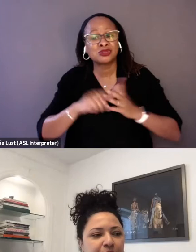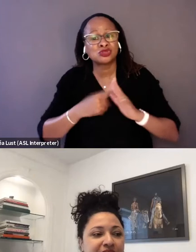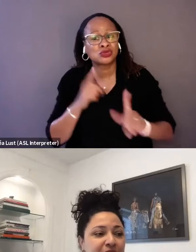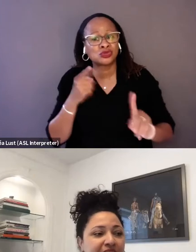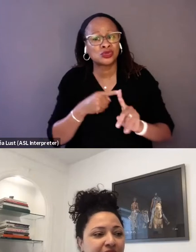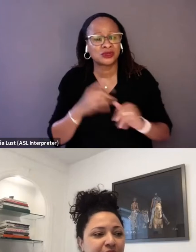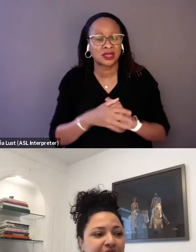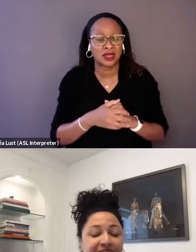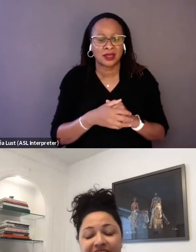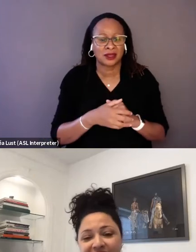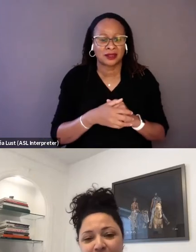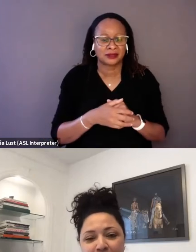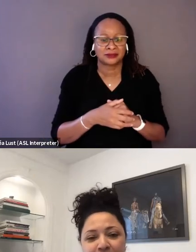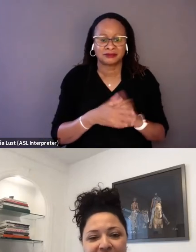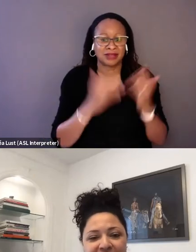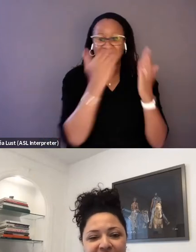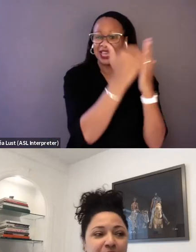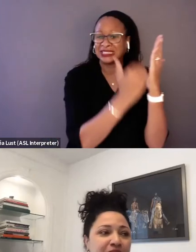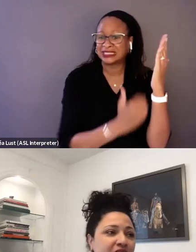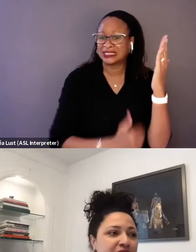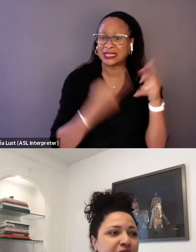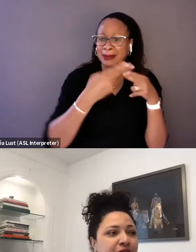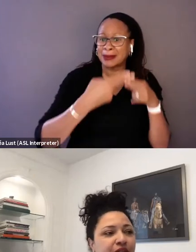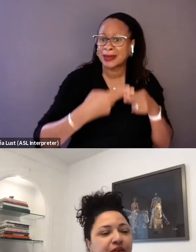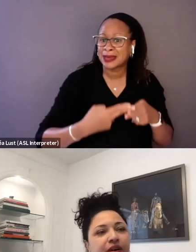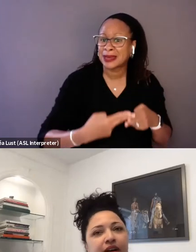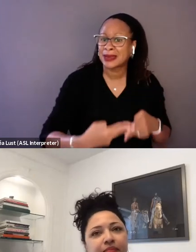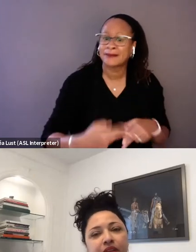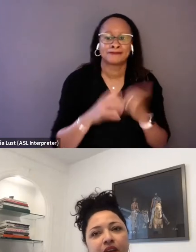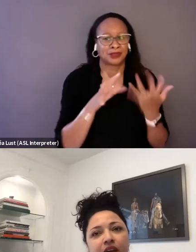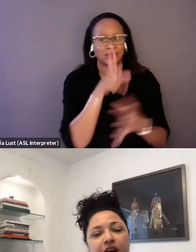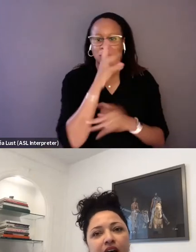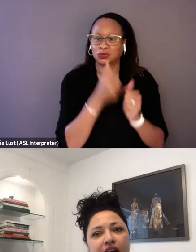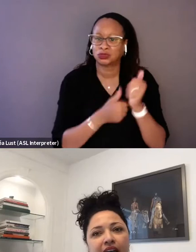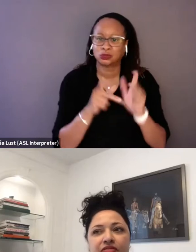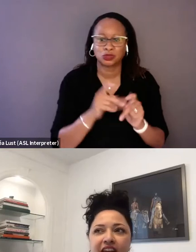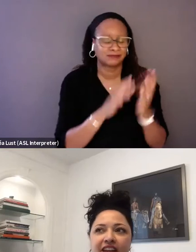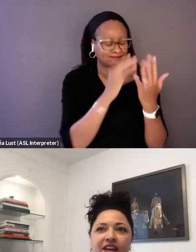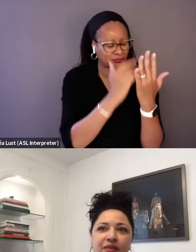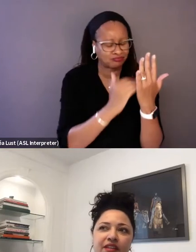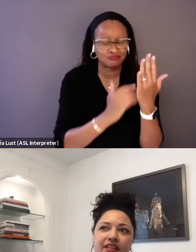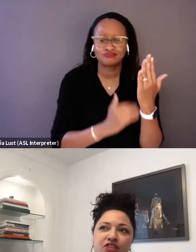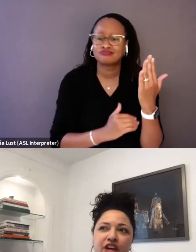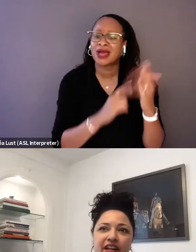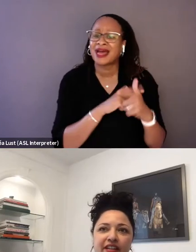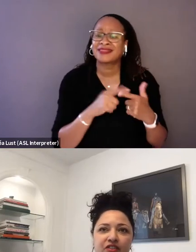we just had lists of people that we would talk to, you know and then it was like this challenge